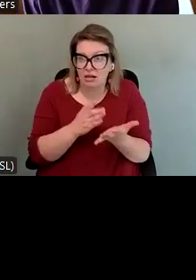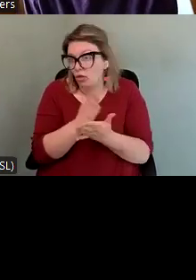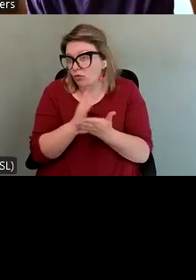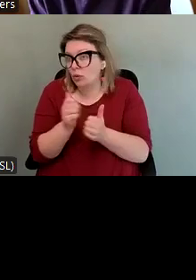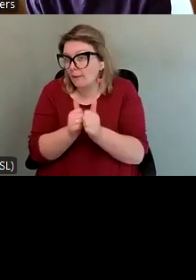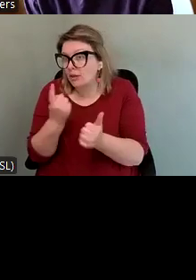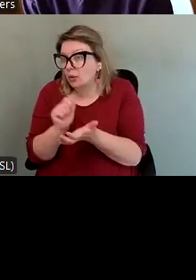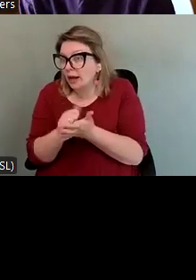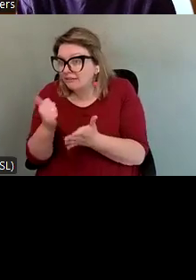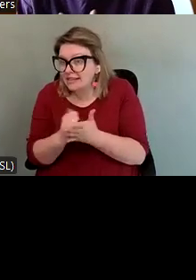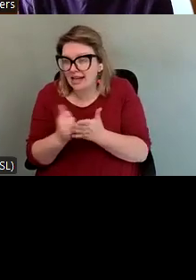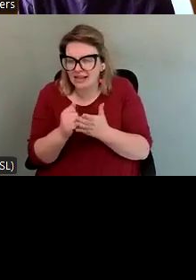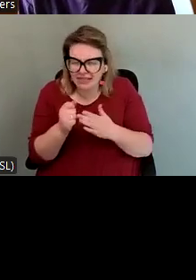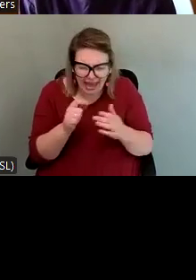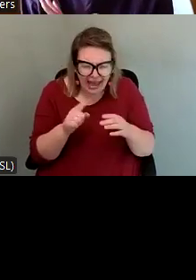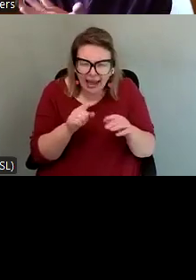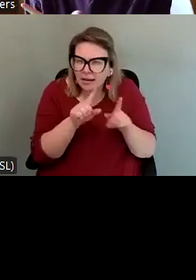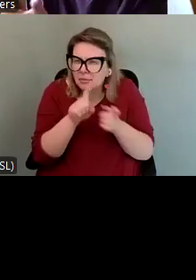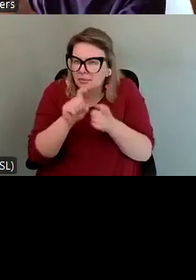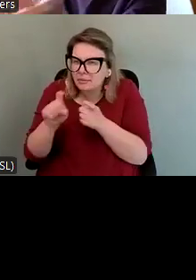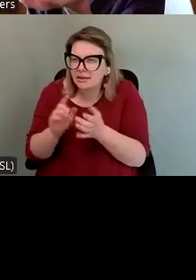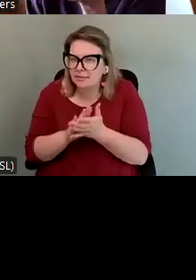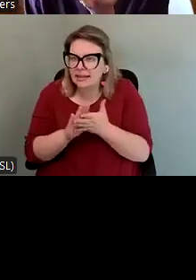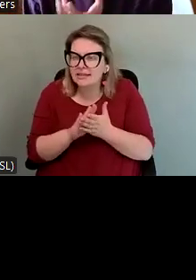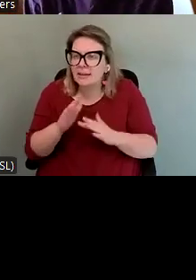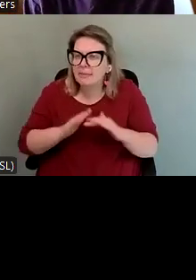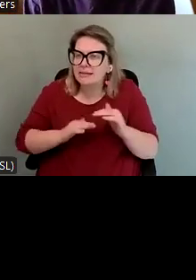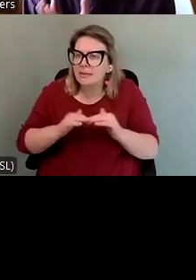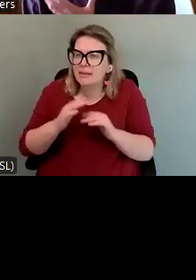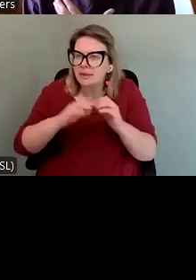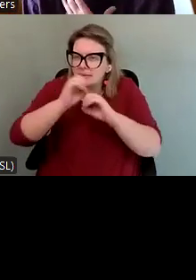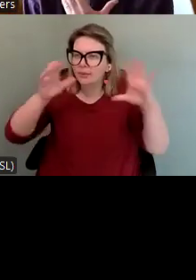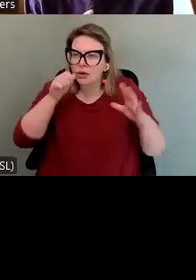to build a profile of who we are and how we act